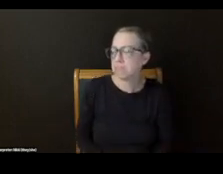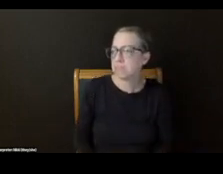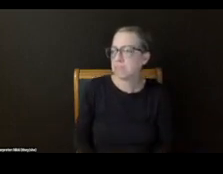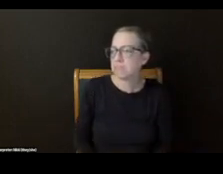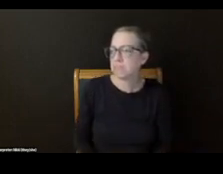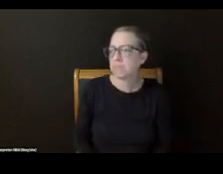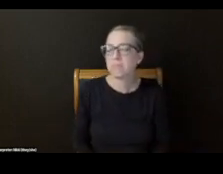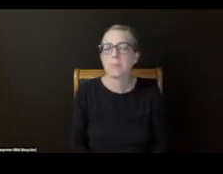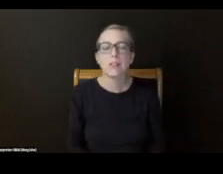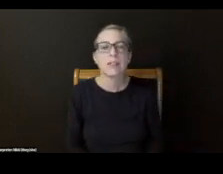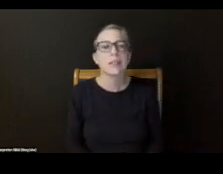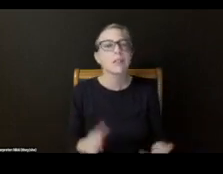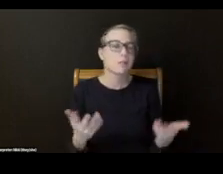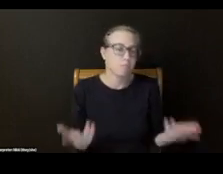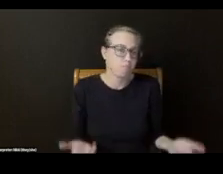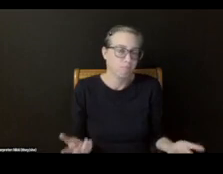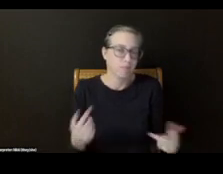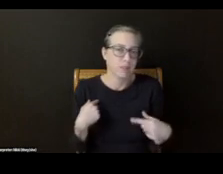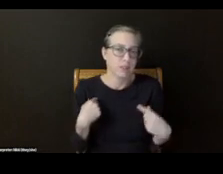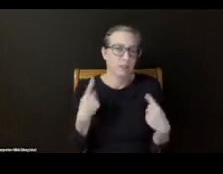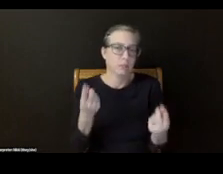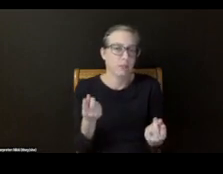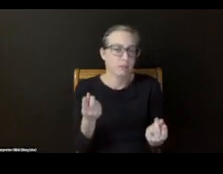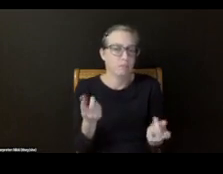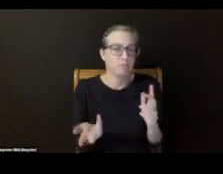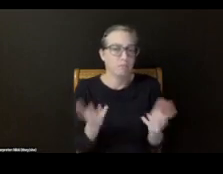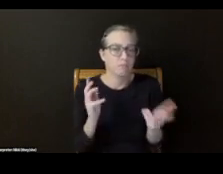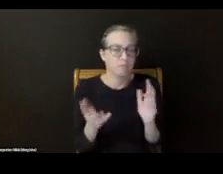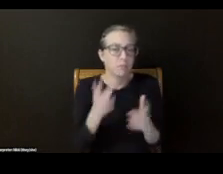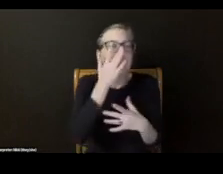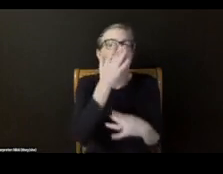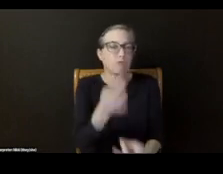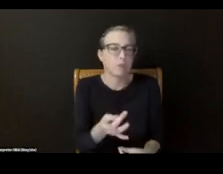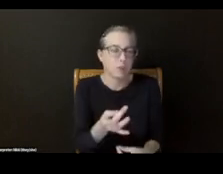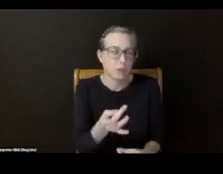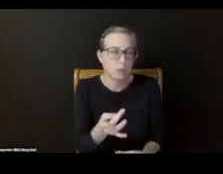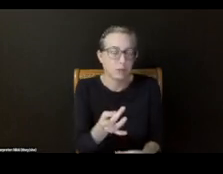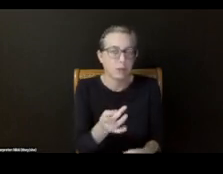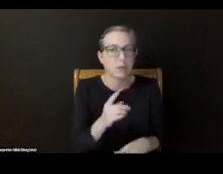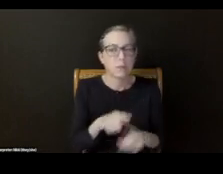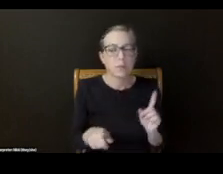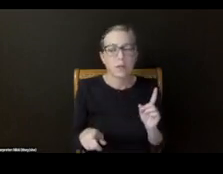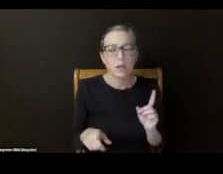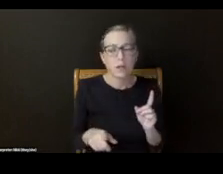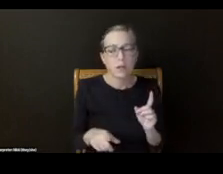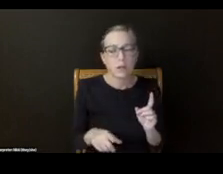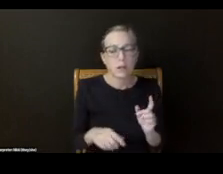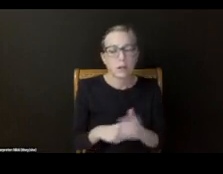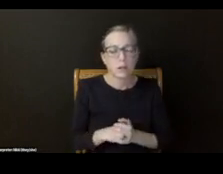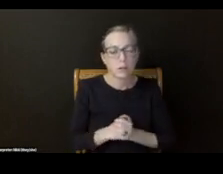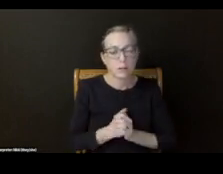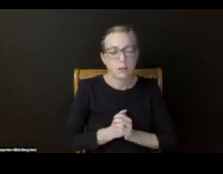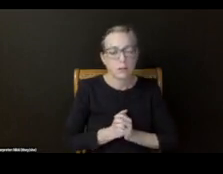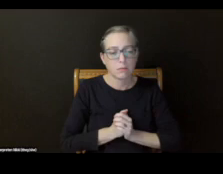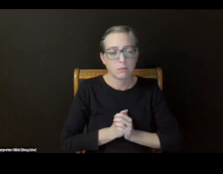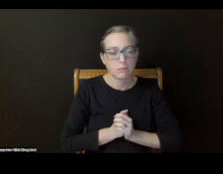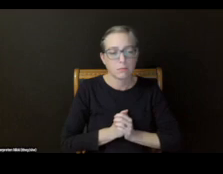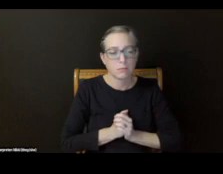it's been pretty interesting but obviously has its hardships.